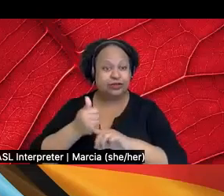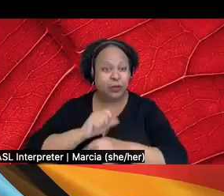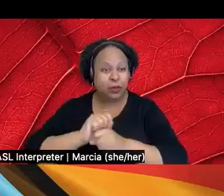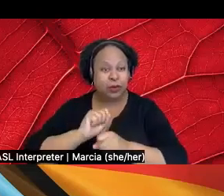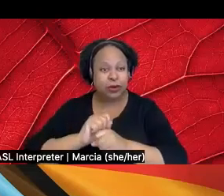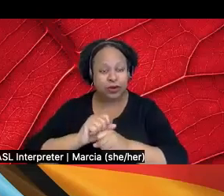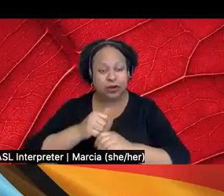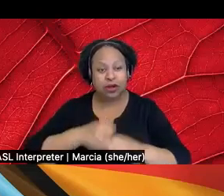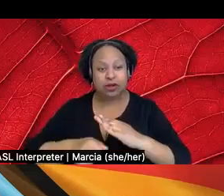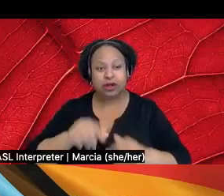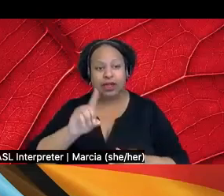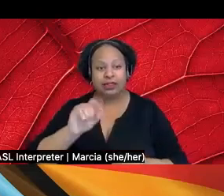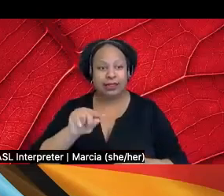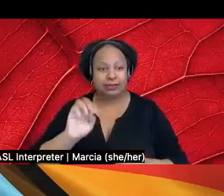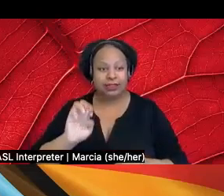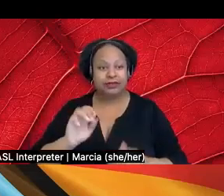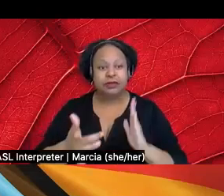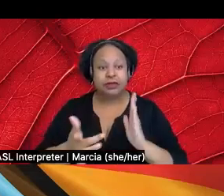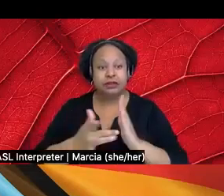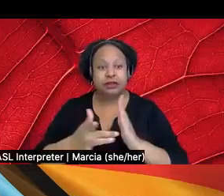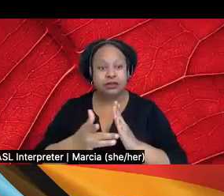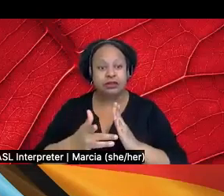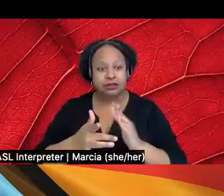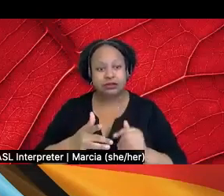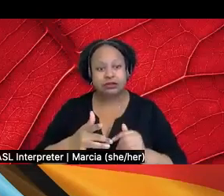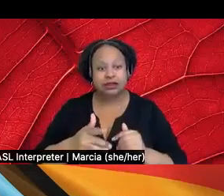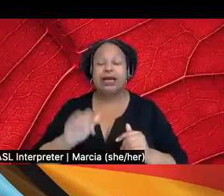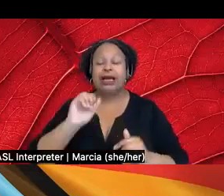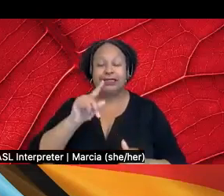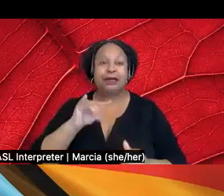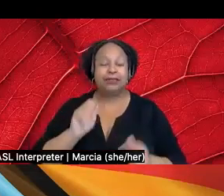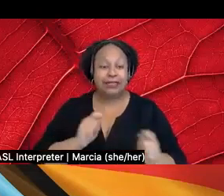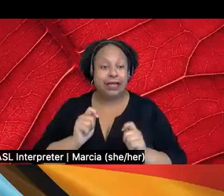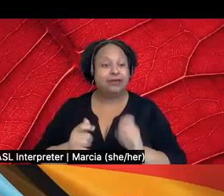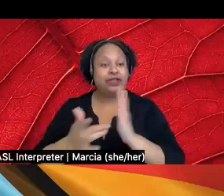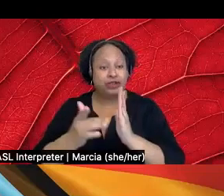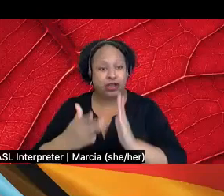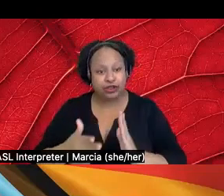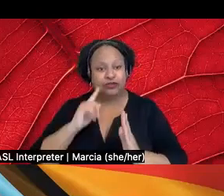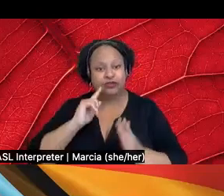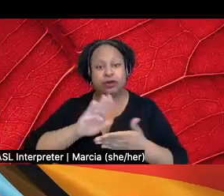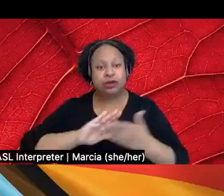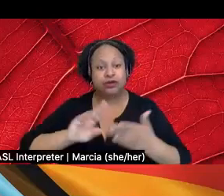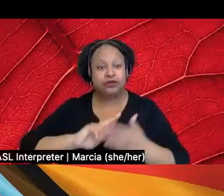adaptive technology as an adaptive technologist in post-secondary education for over 20 years.